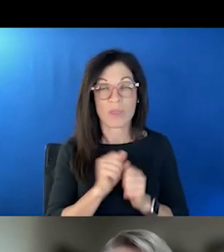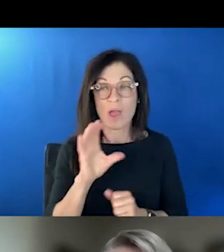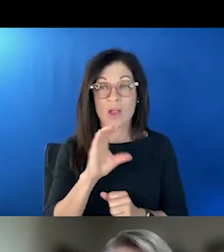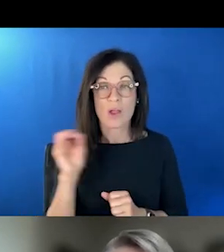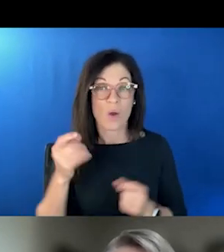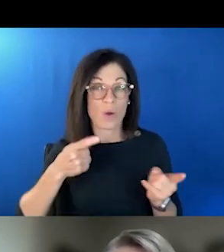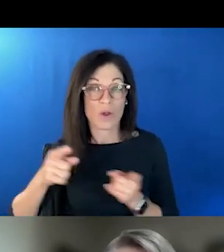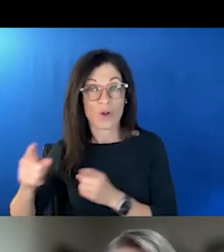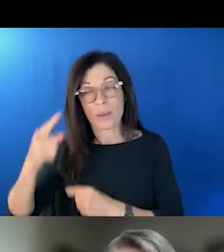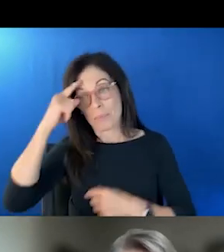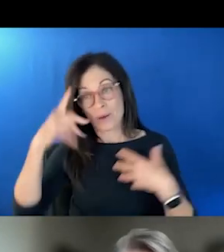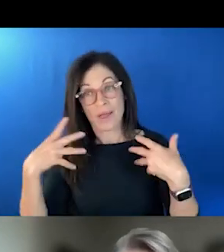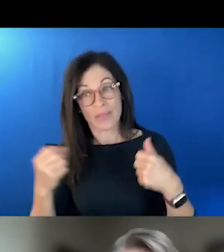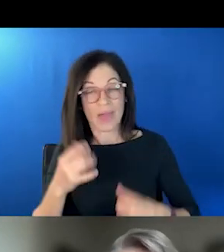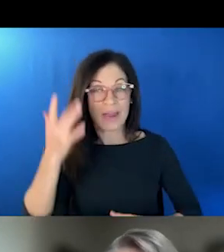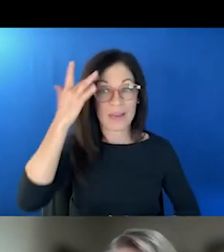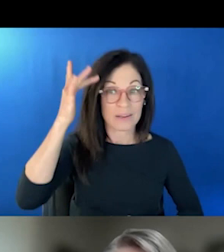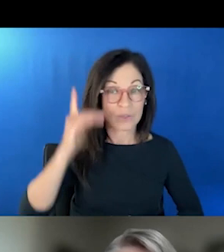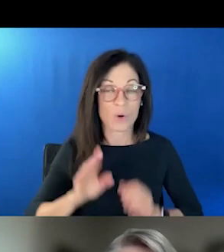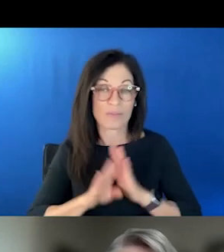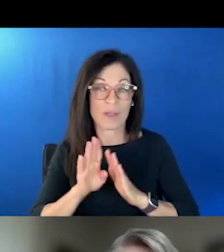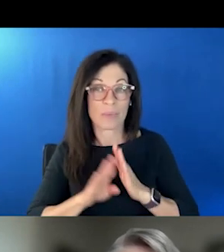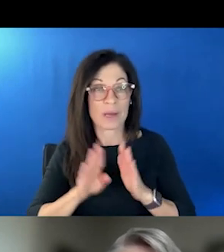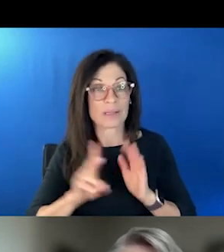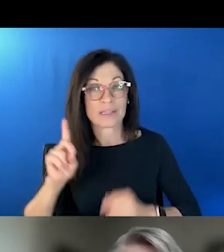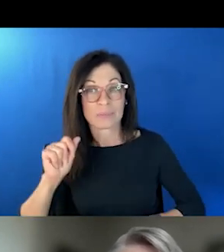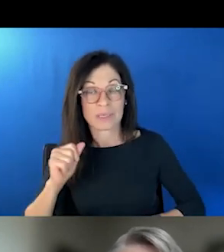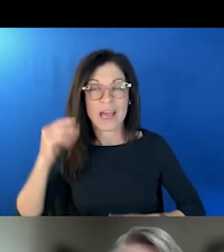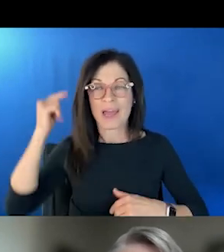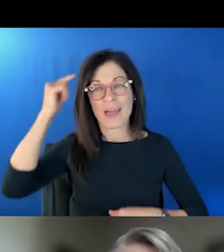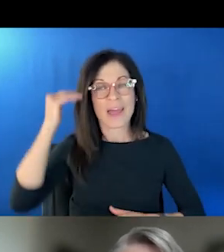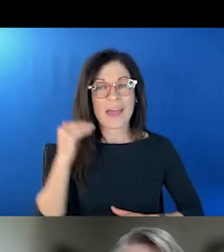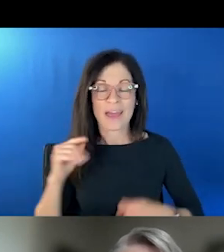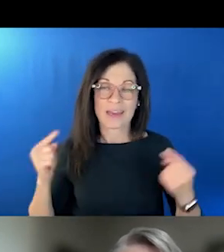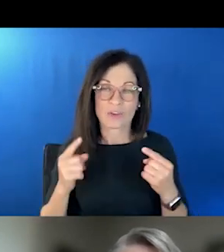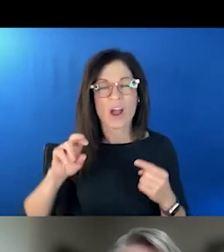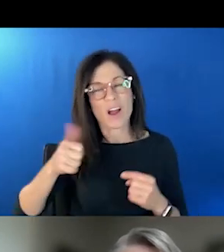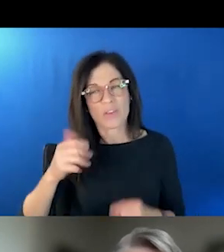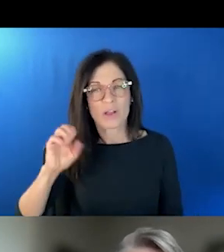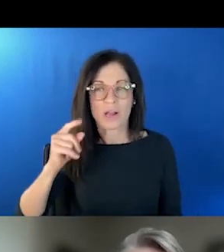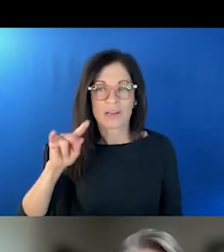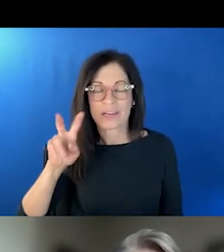HEALTH ILLNESS AND OVER COGNITIVE DISABILITIES OR COMMUNICATION